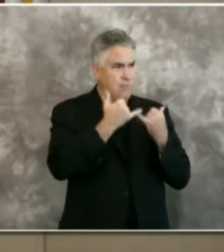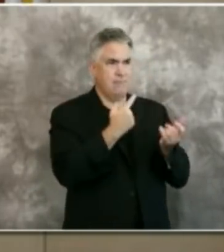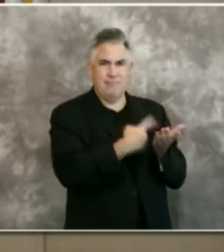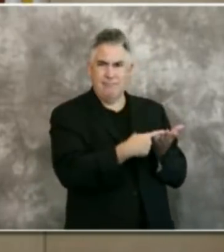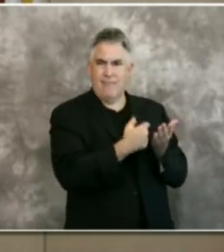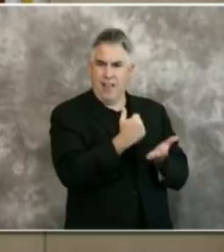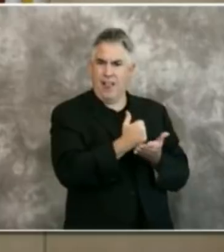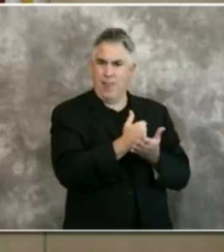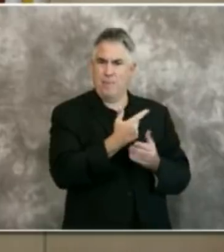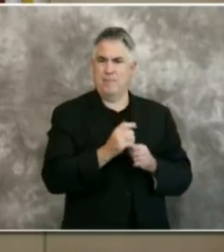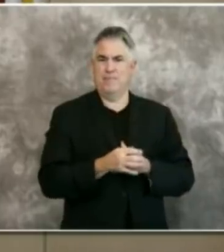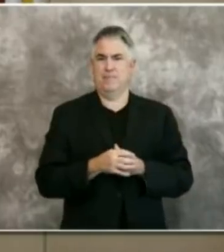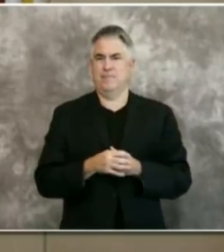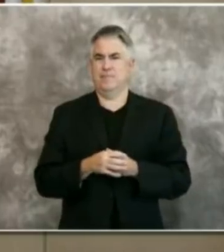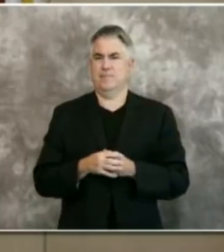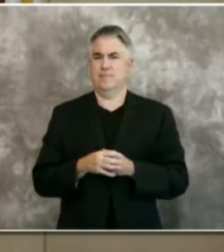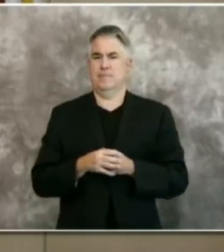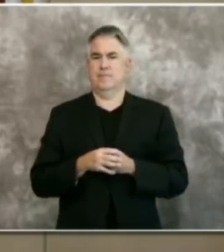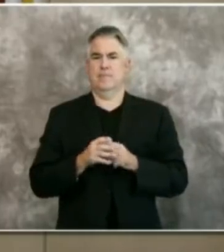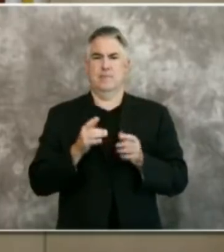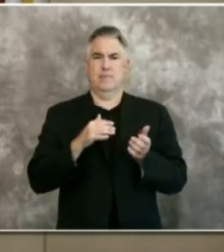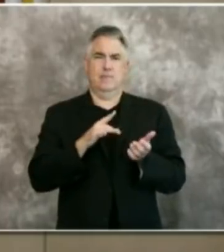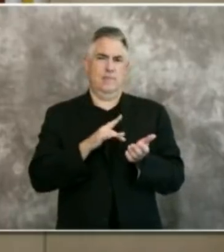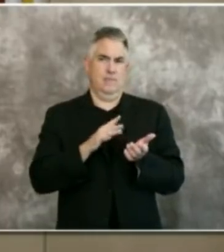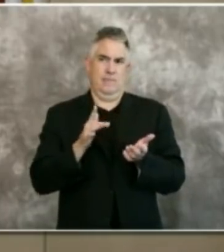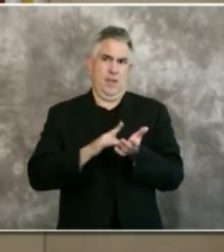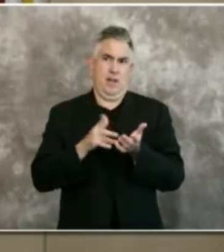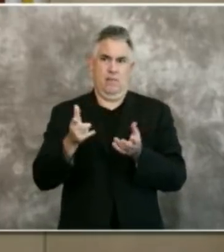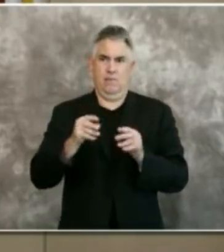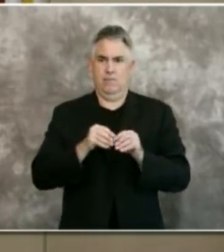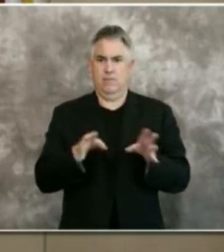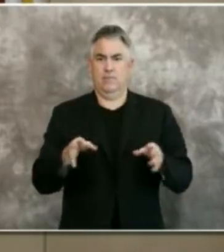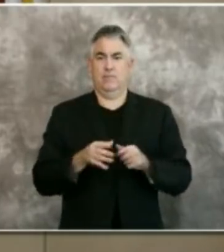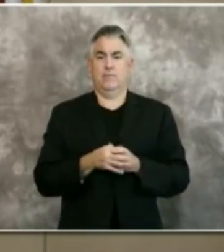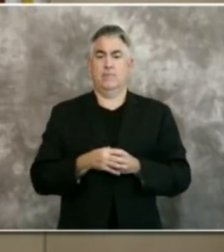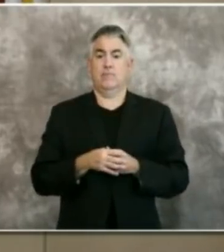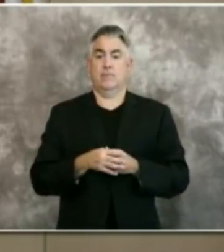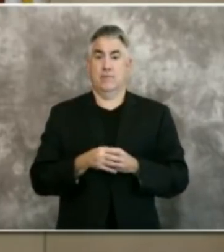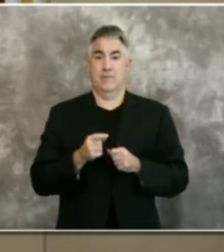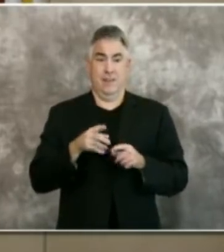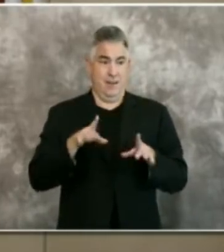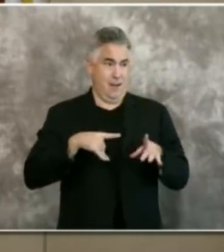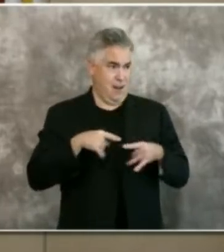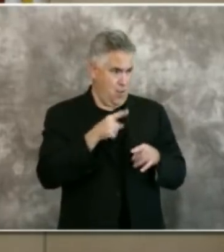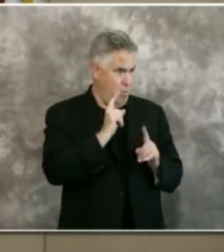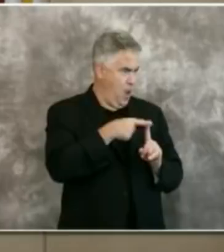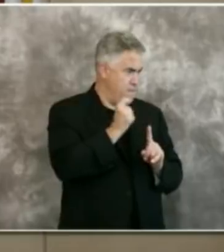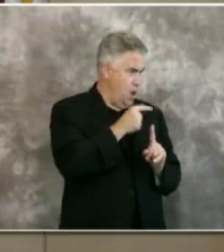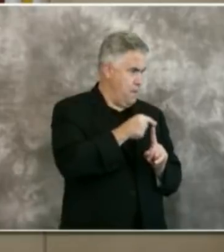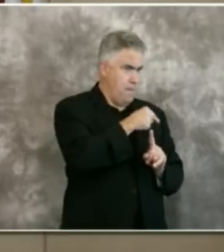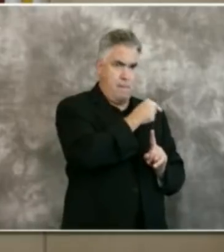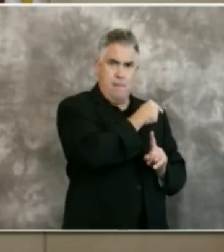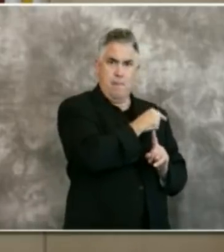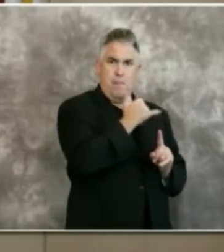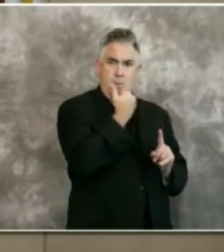HIRED AS CASE INVESTIGATORS CASE INVESTIGATORS OR NURSES OR EPIDEMIOLOGIST. THEY INTERVIEWED THE CASE FIRST AND